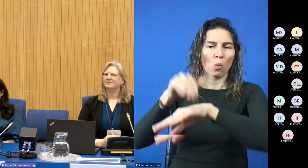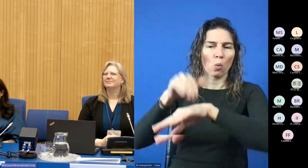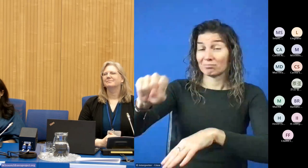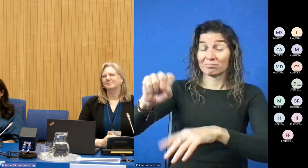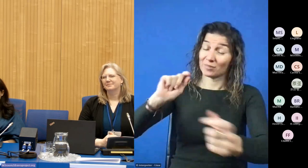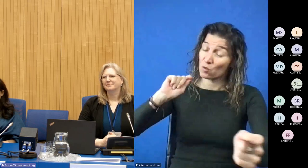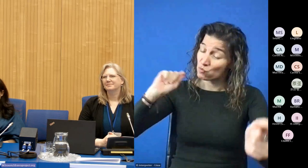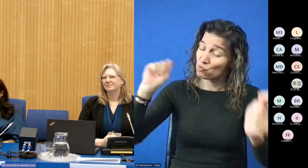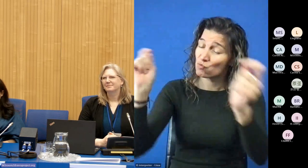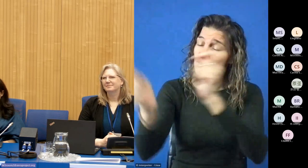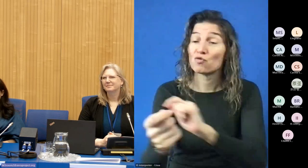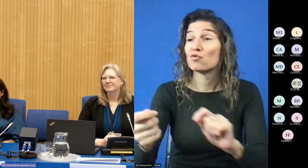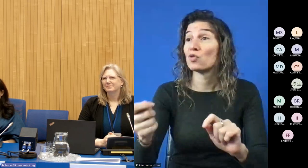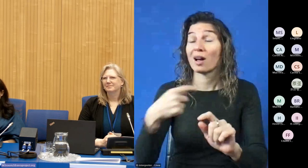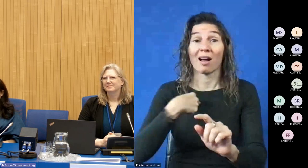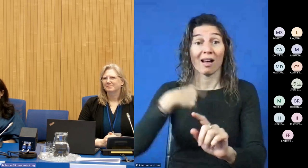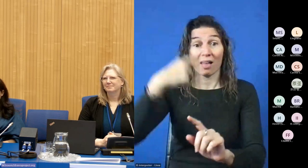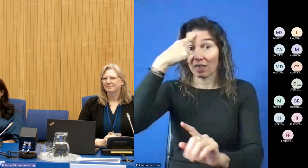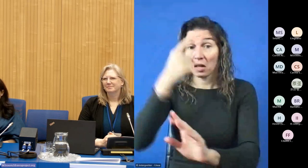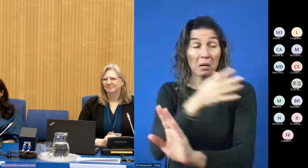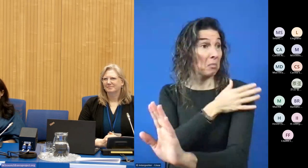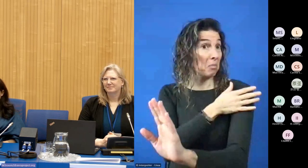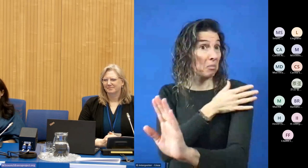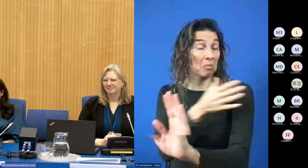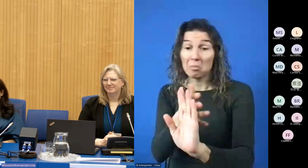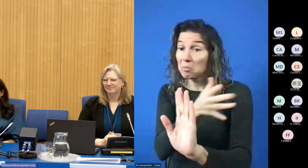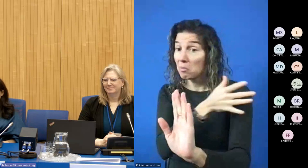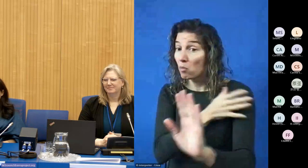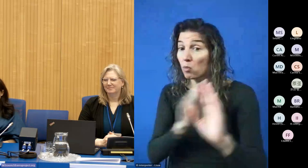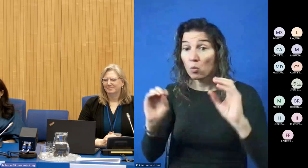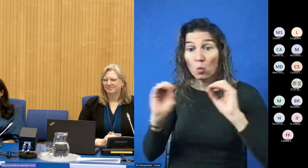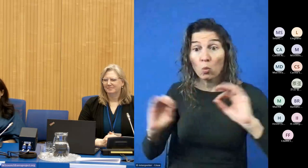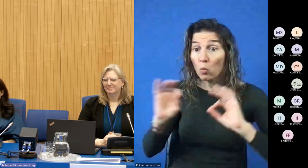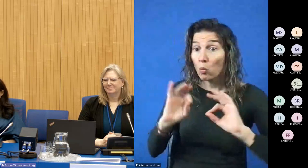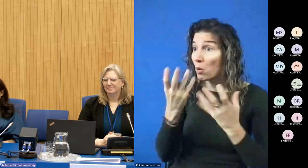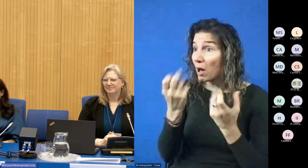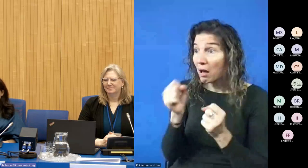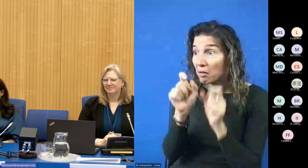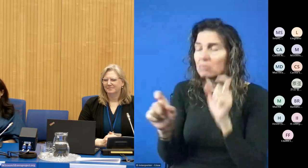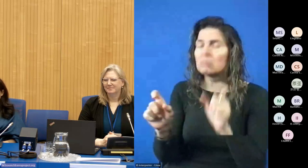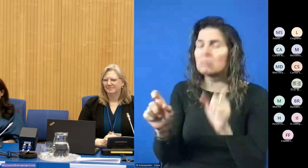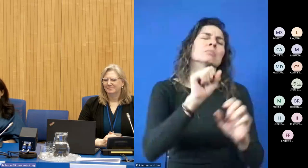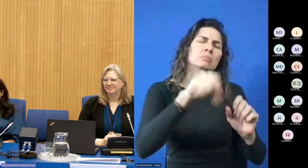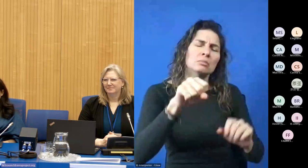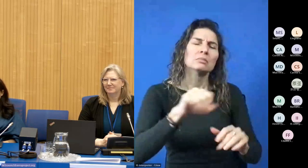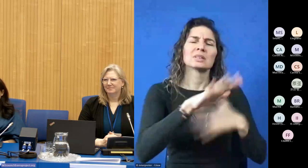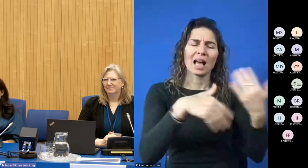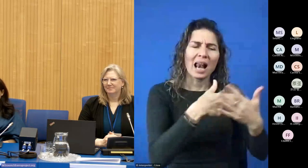at least we did not hear about it. We used to have sign language interpreters just signing